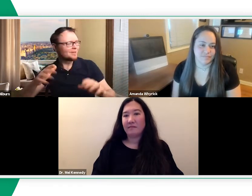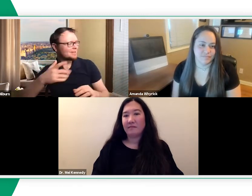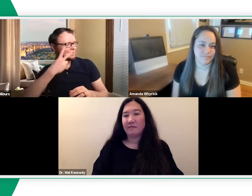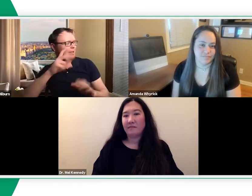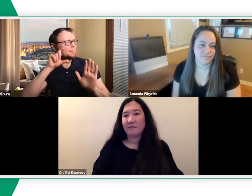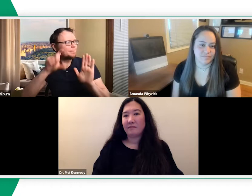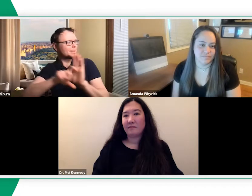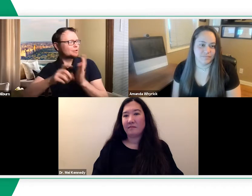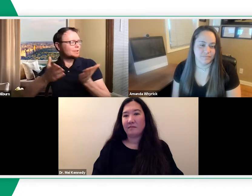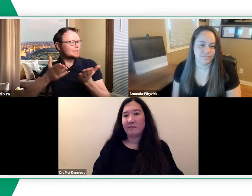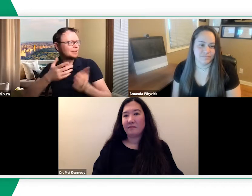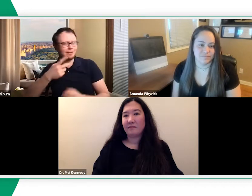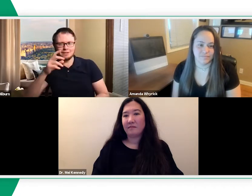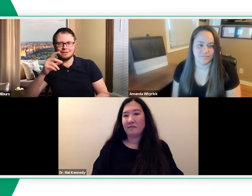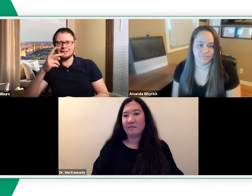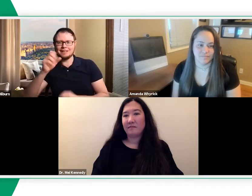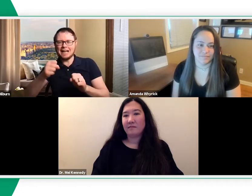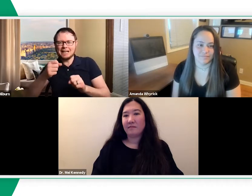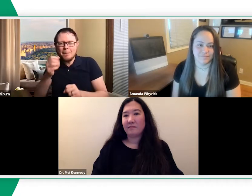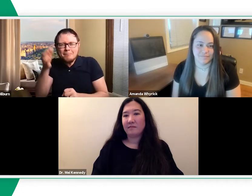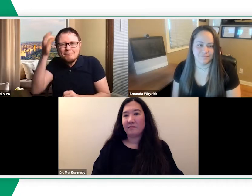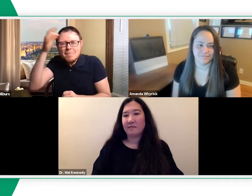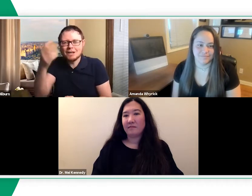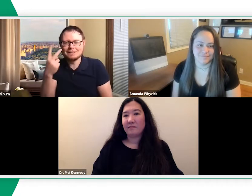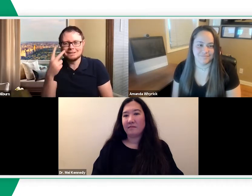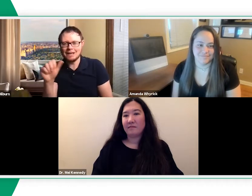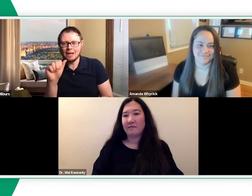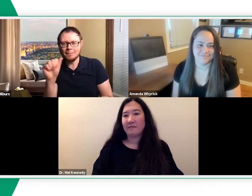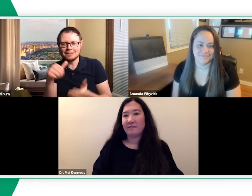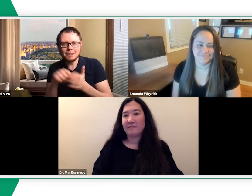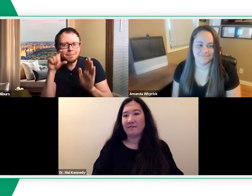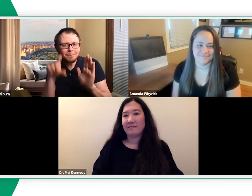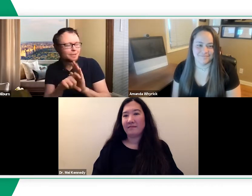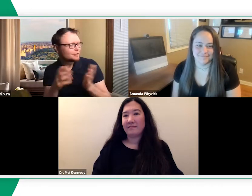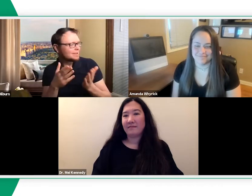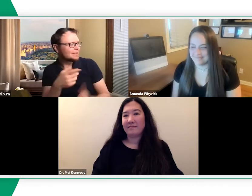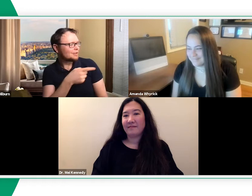did the interviews and such. So you see the pictures on the slide. You can barely see